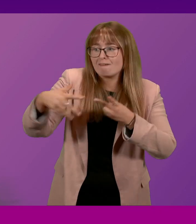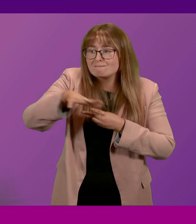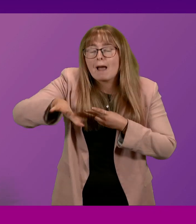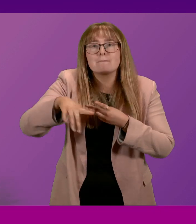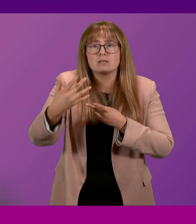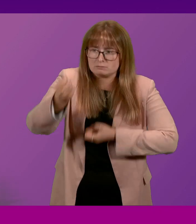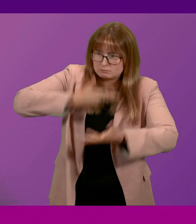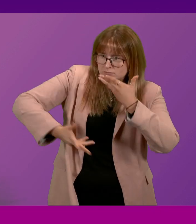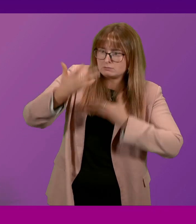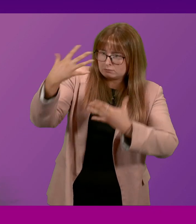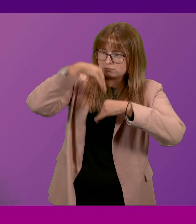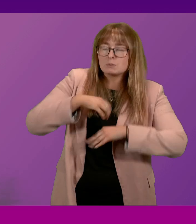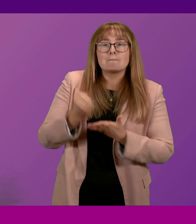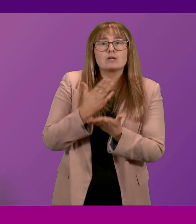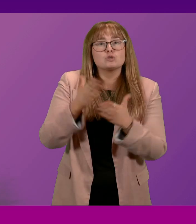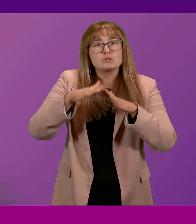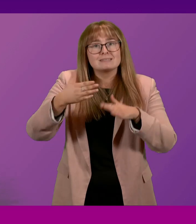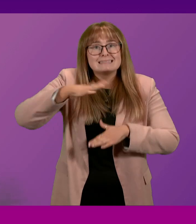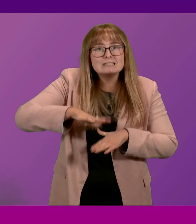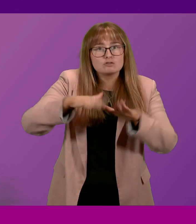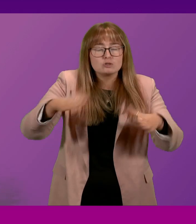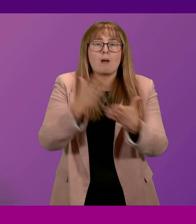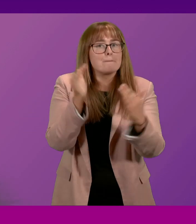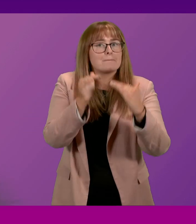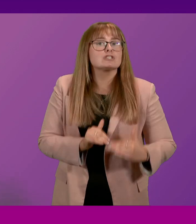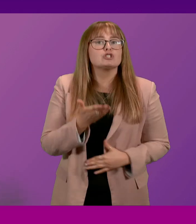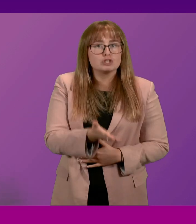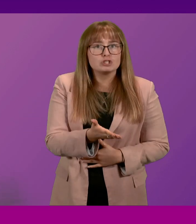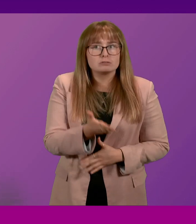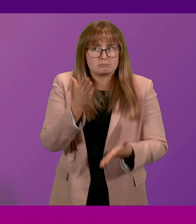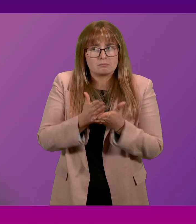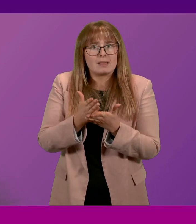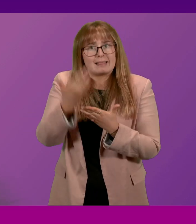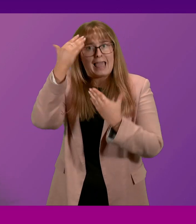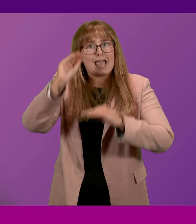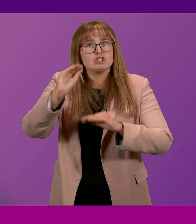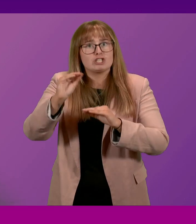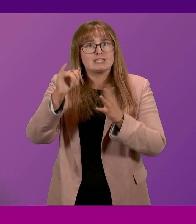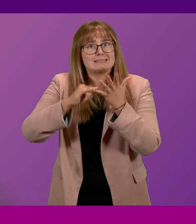ensure that children’s needs are being met. That is exactly what the education secretary has done